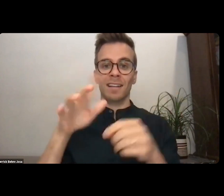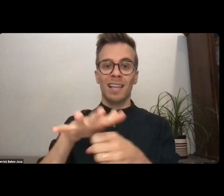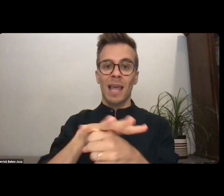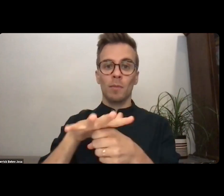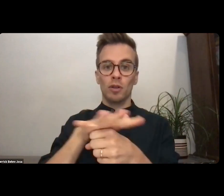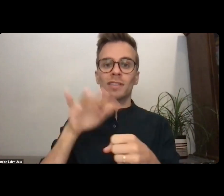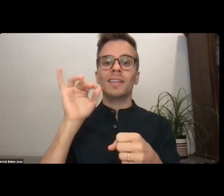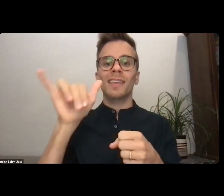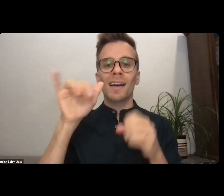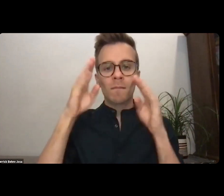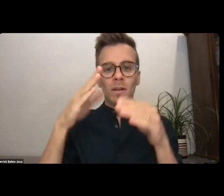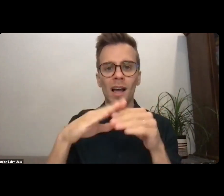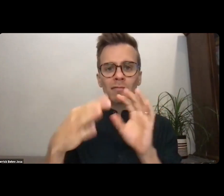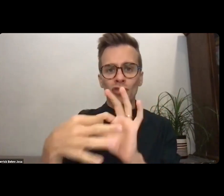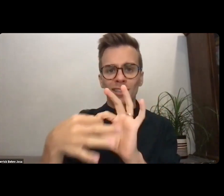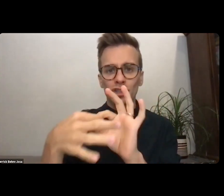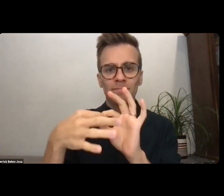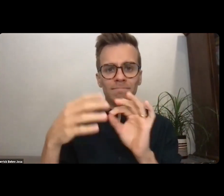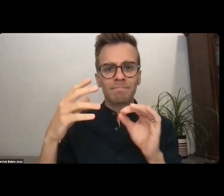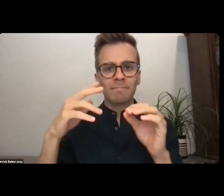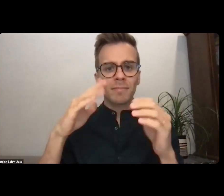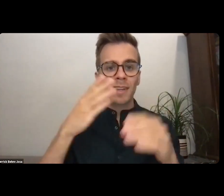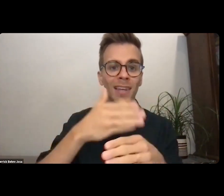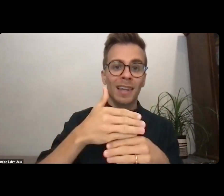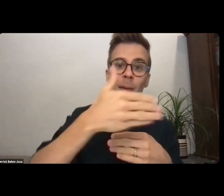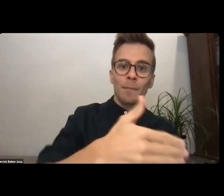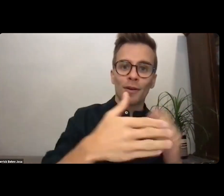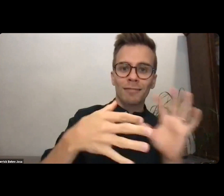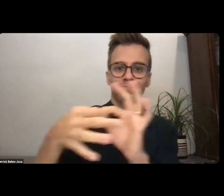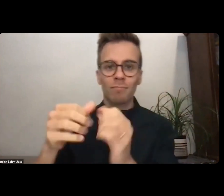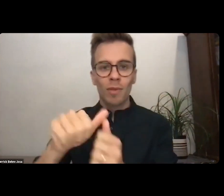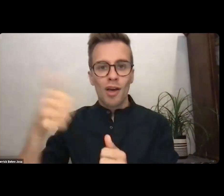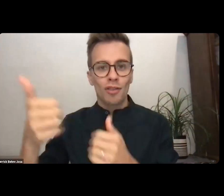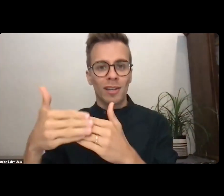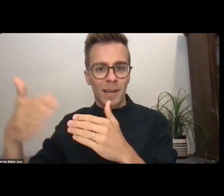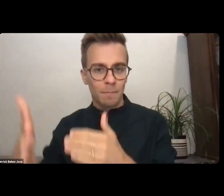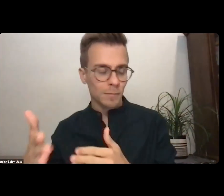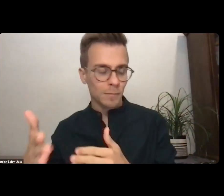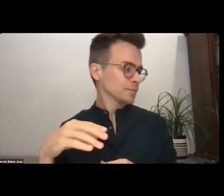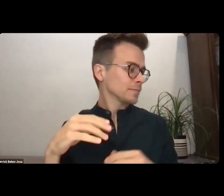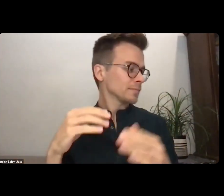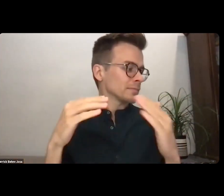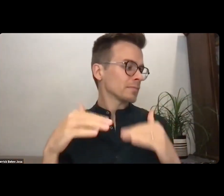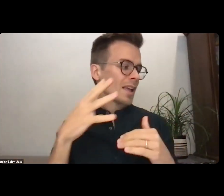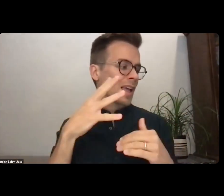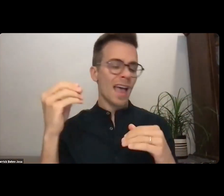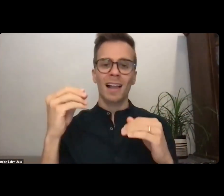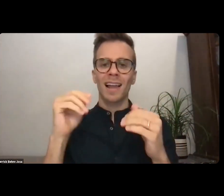The first one was successful neighborhoods. That focuses on the relationship of one neighbor connecting to another neighbor.